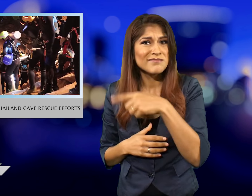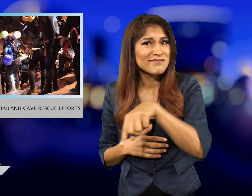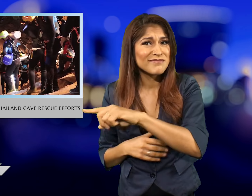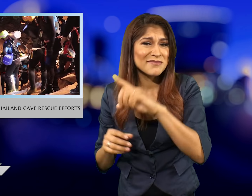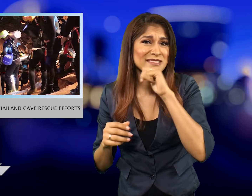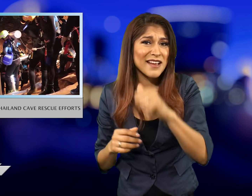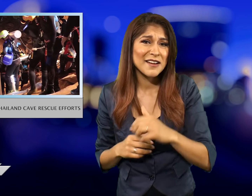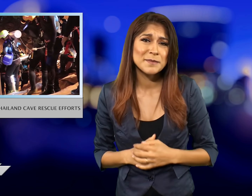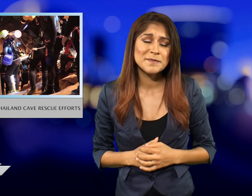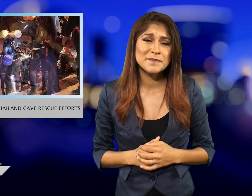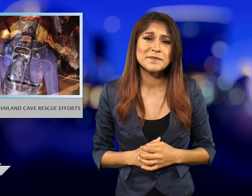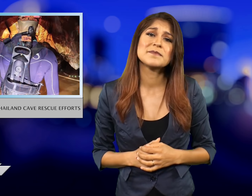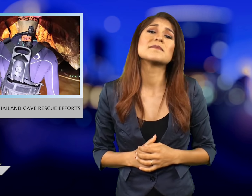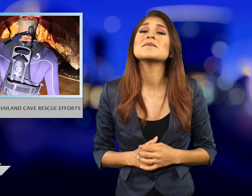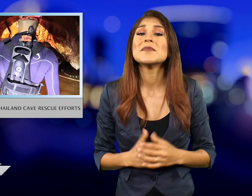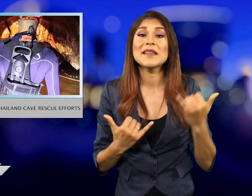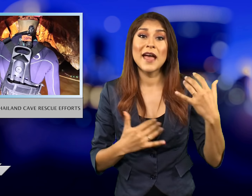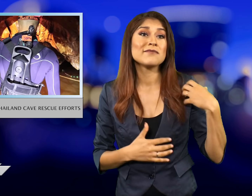The boys are not.